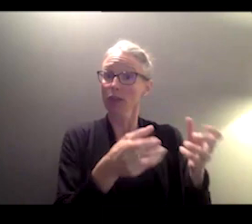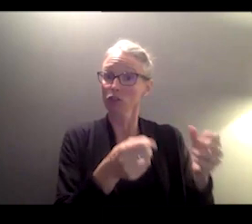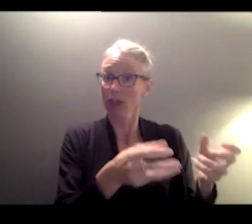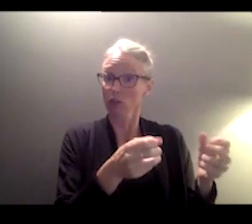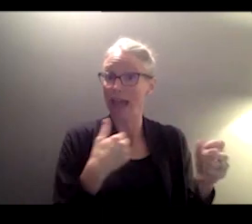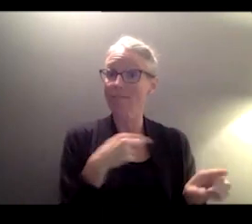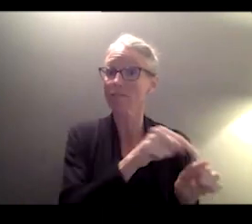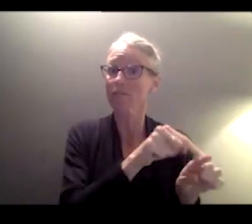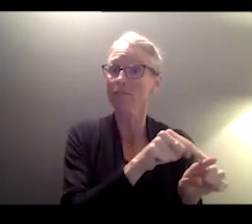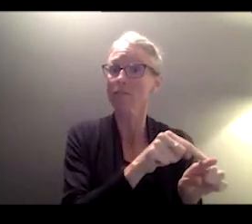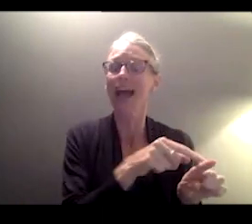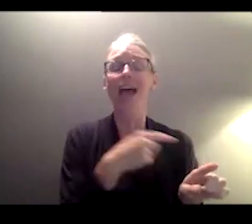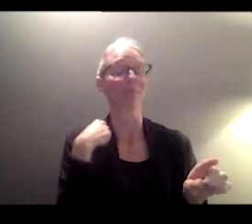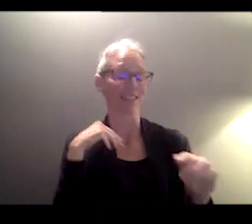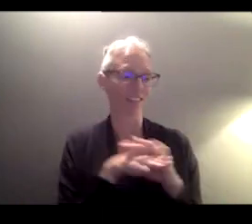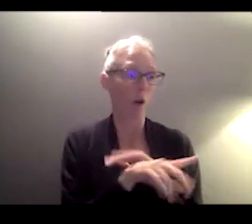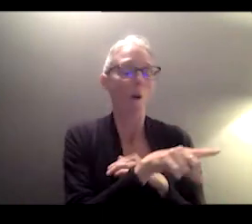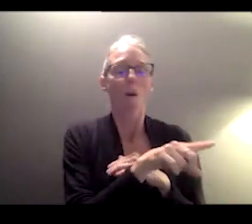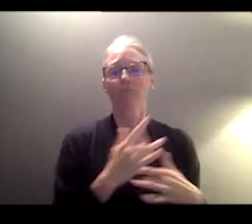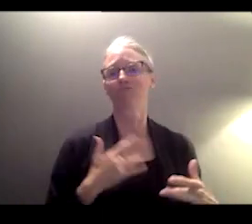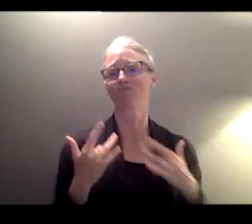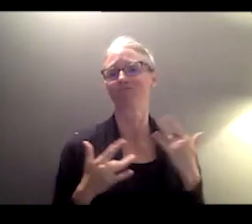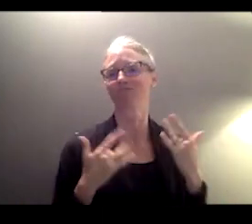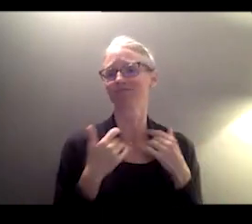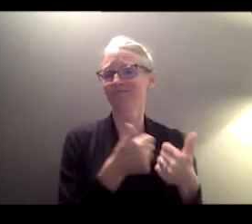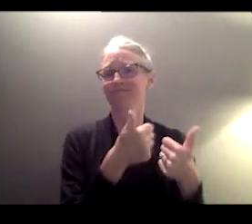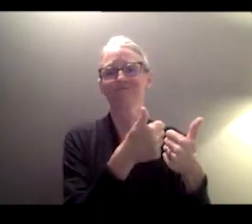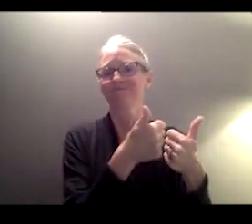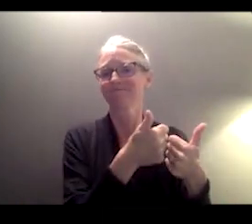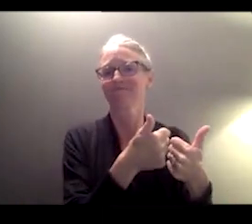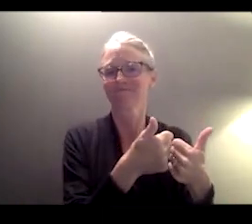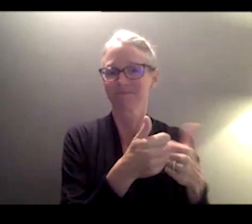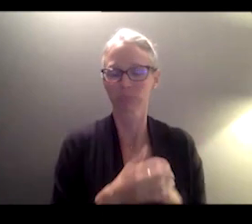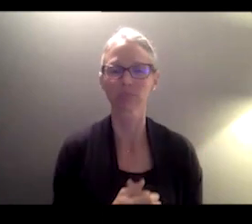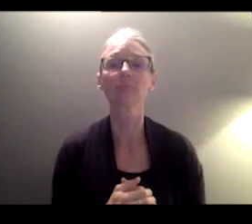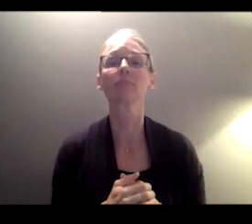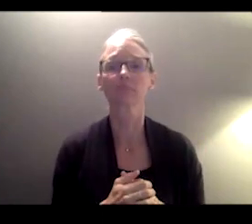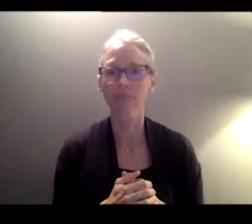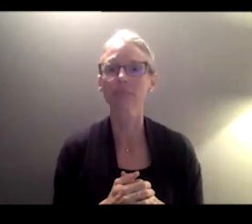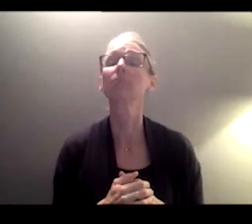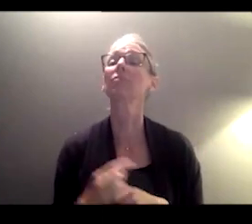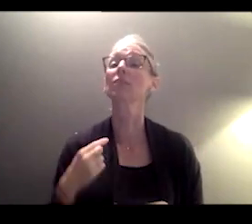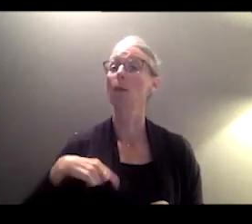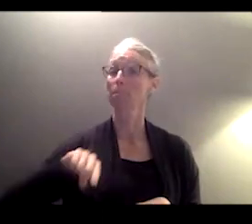And when I see those, I get excited. So it's like, I know that with my board every year we're gonna be setting a certain like a goal of like we want to help with get this many people scholarships and this many people.